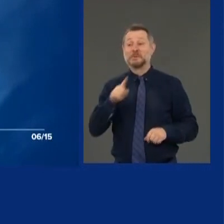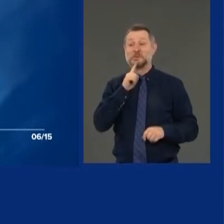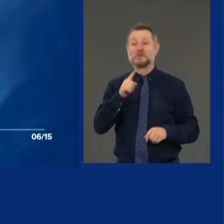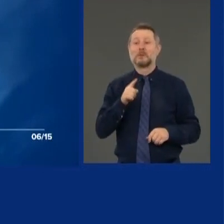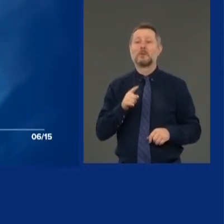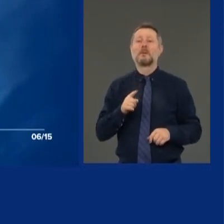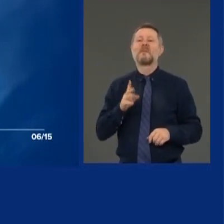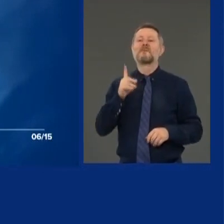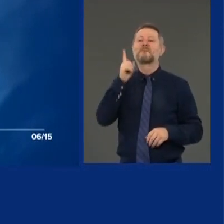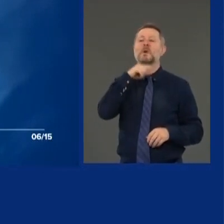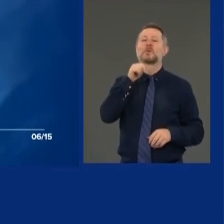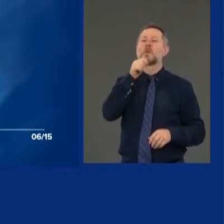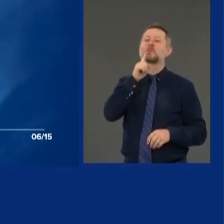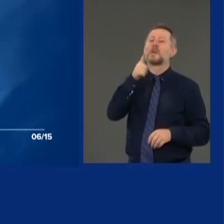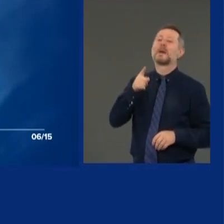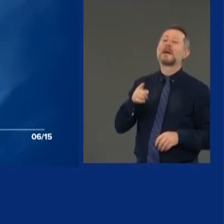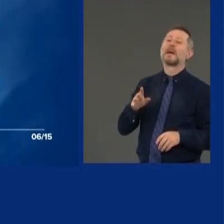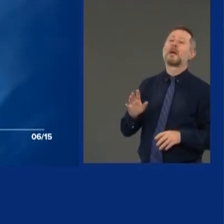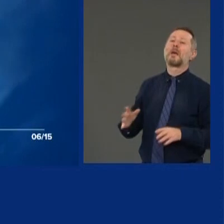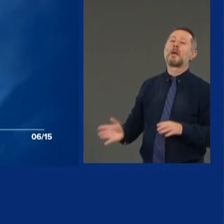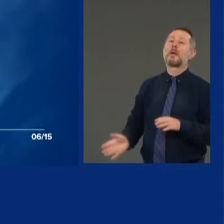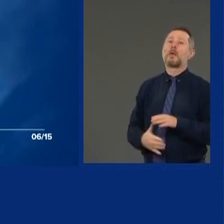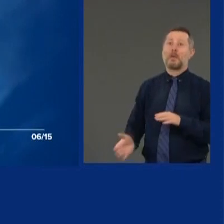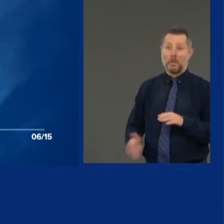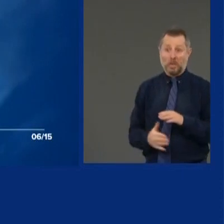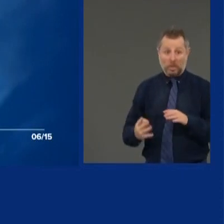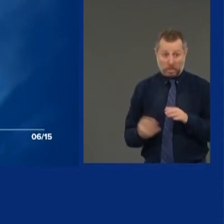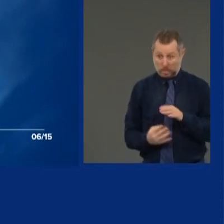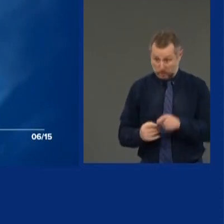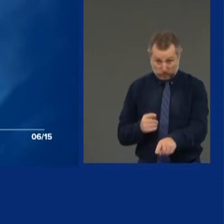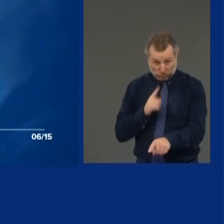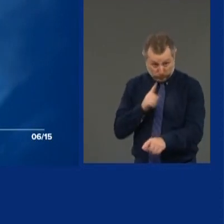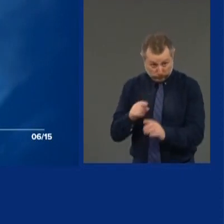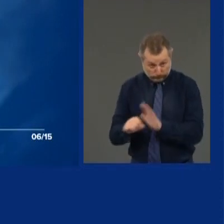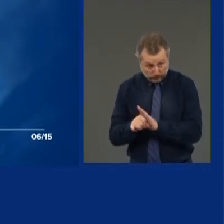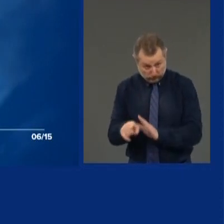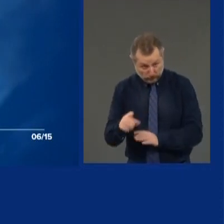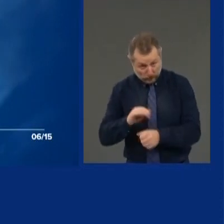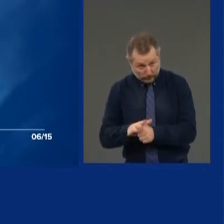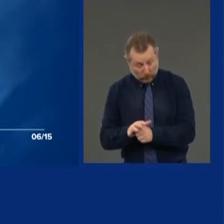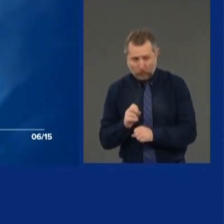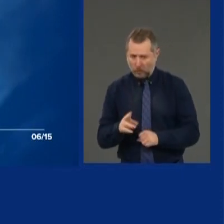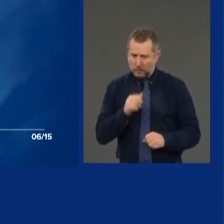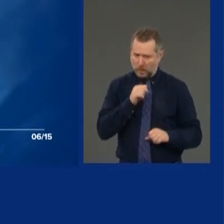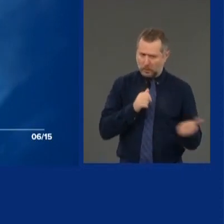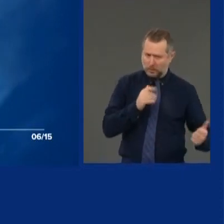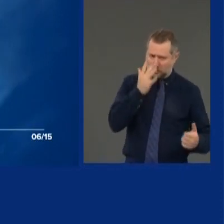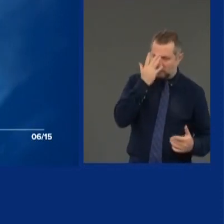ARE ARE THEY PRETENDING TO BE SICK.